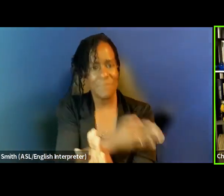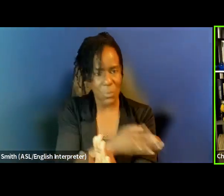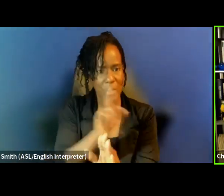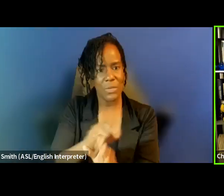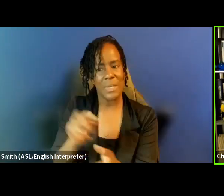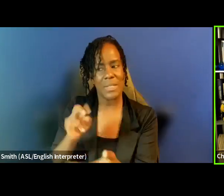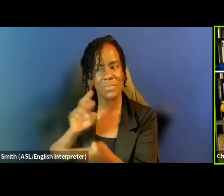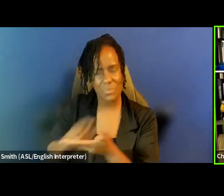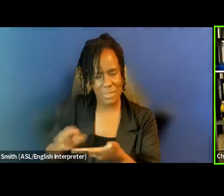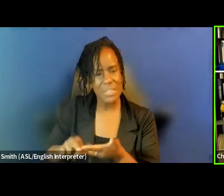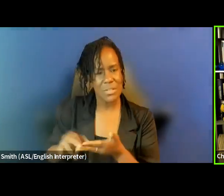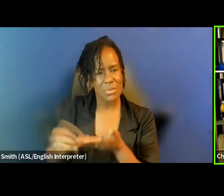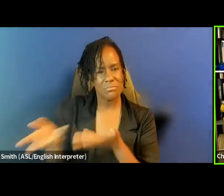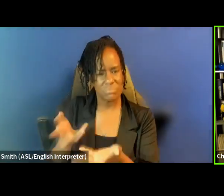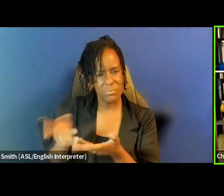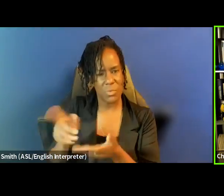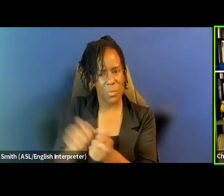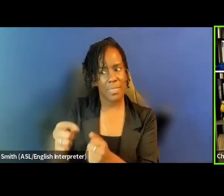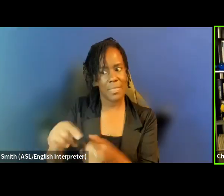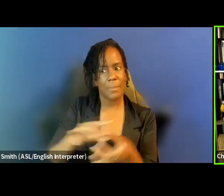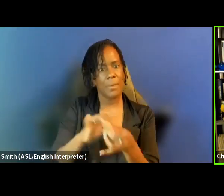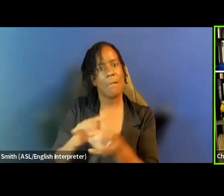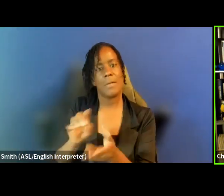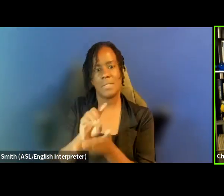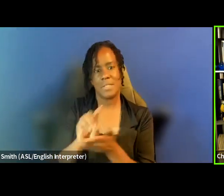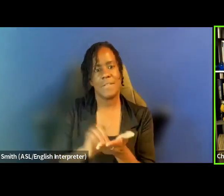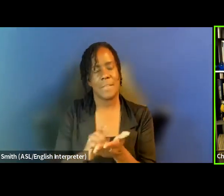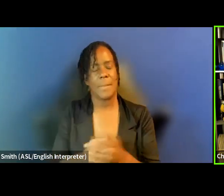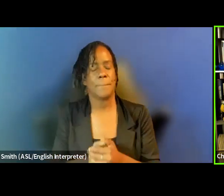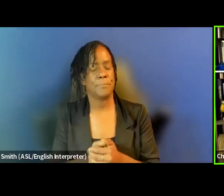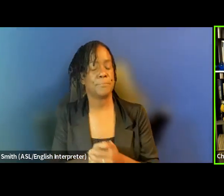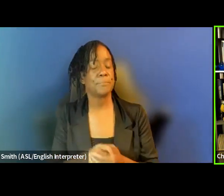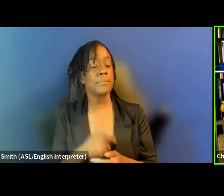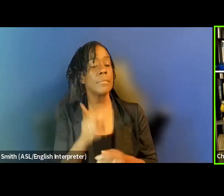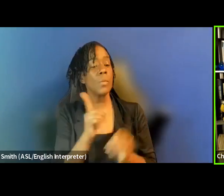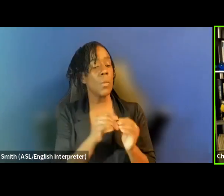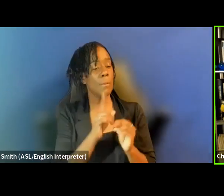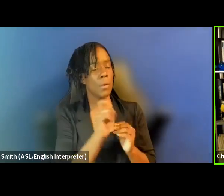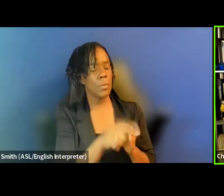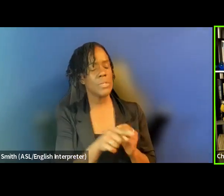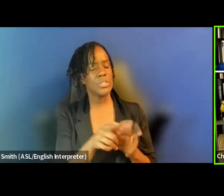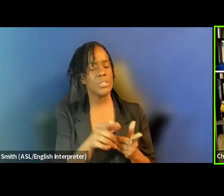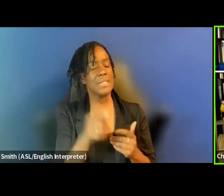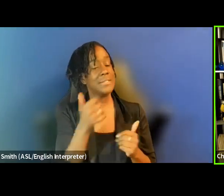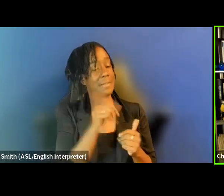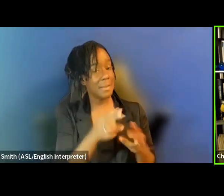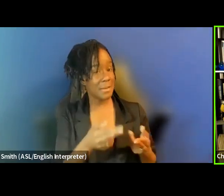the specific research questions are posed as opposed to coming in and saying I want to do this